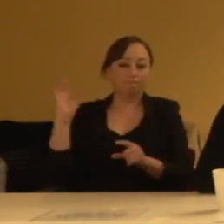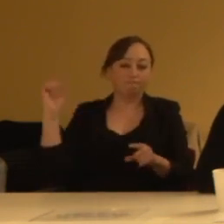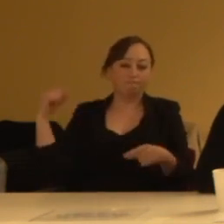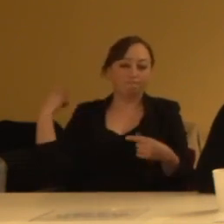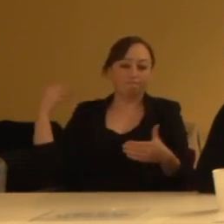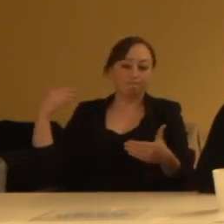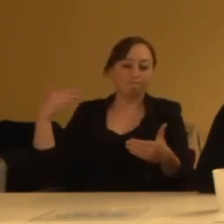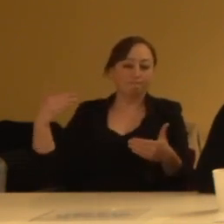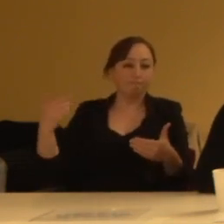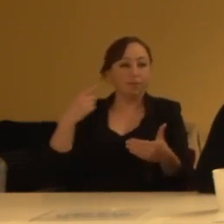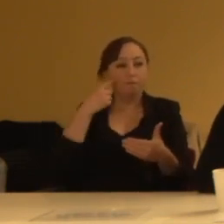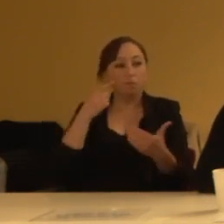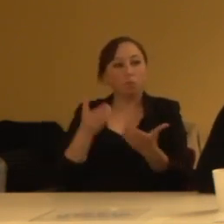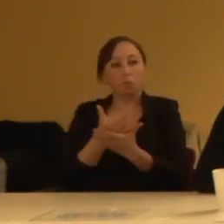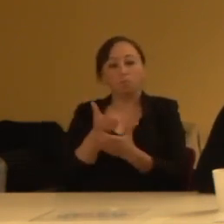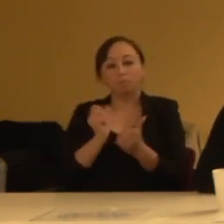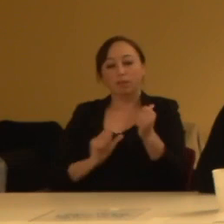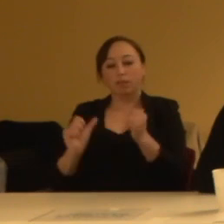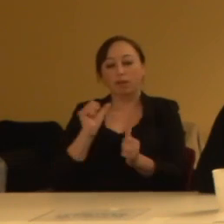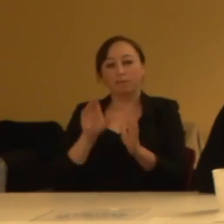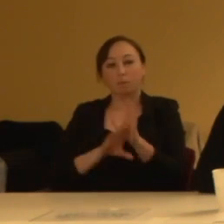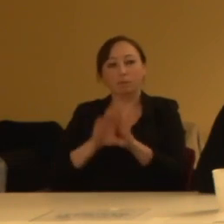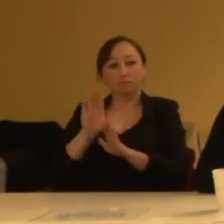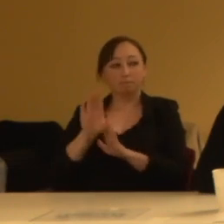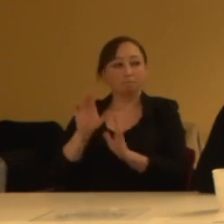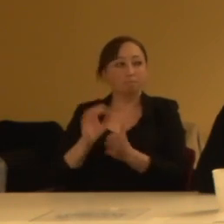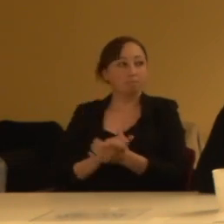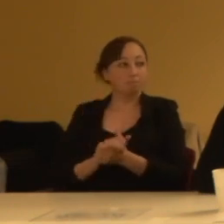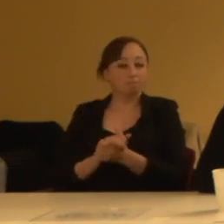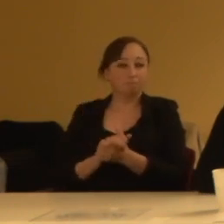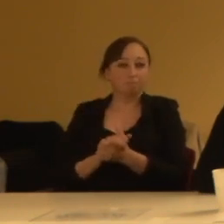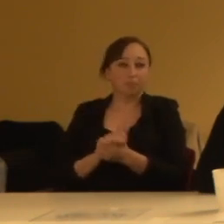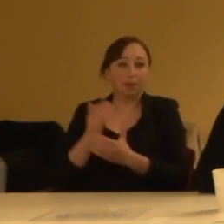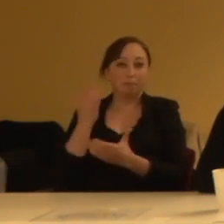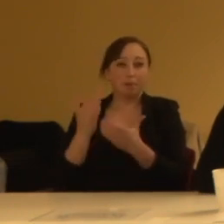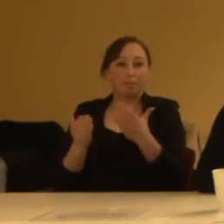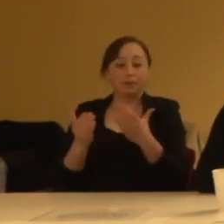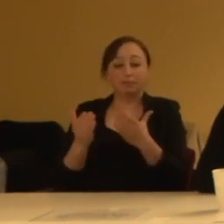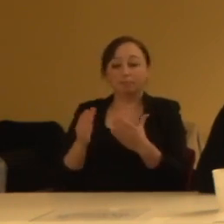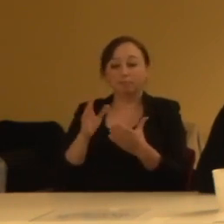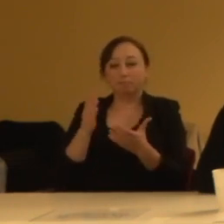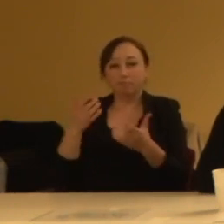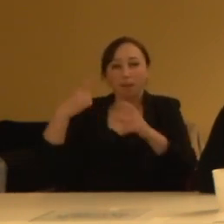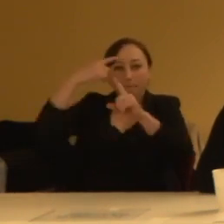development and maybe, you know, sharing the highlights and the things